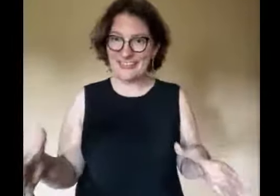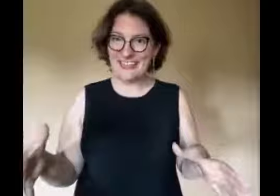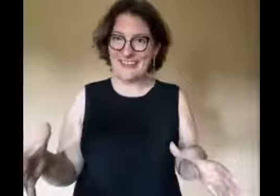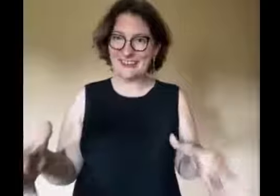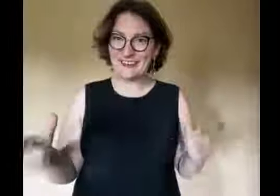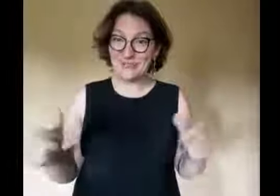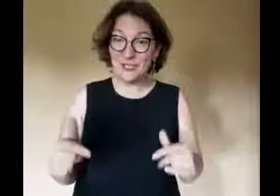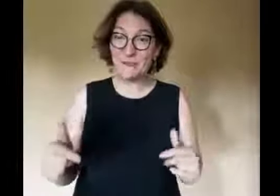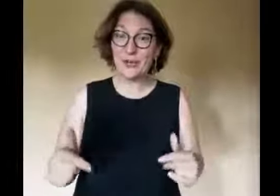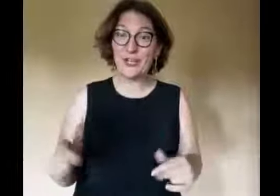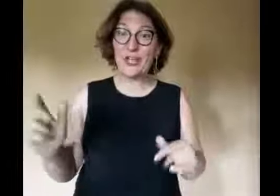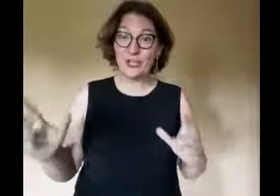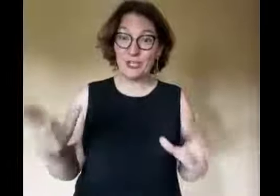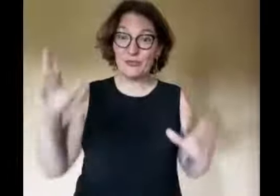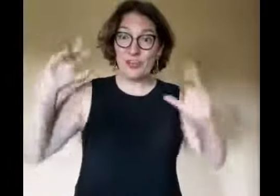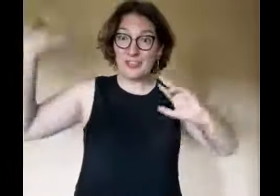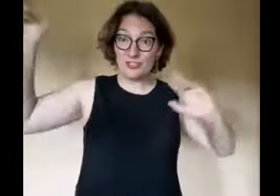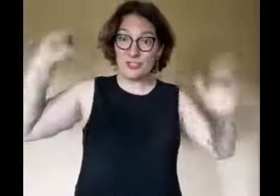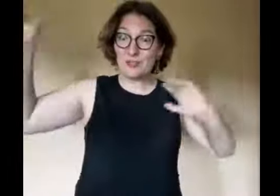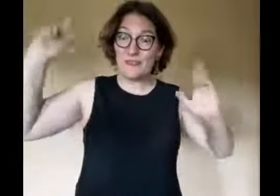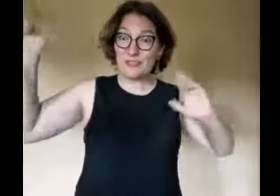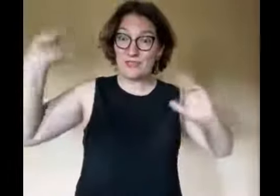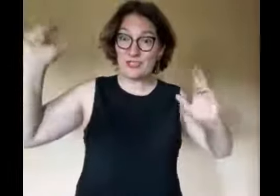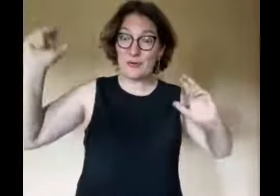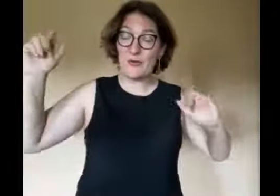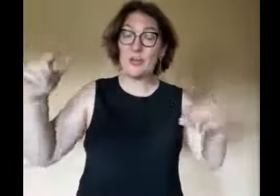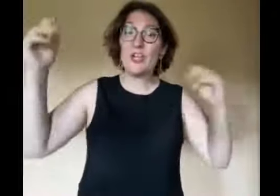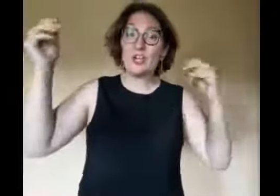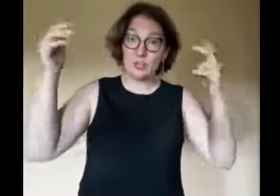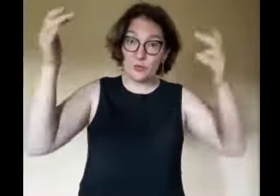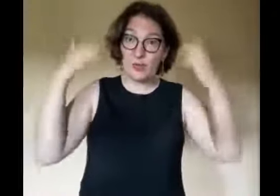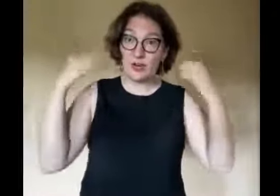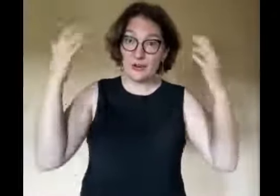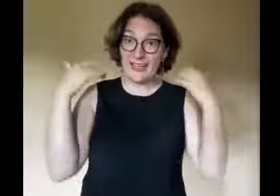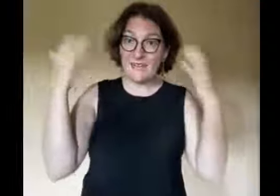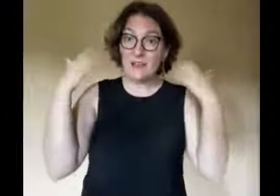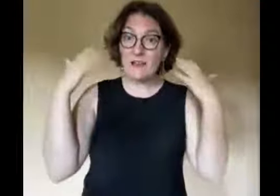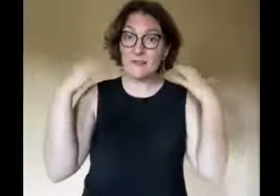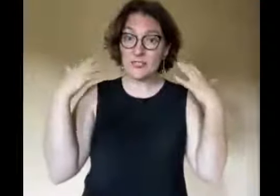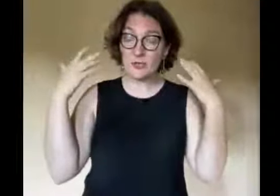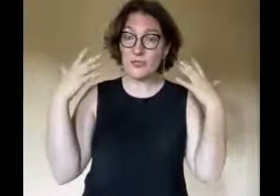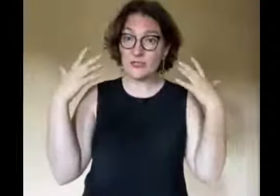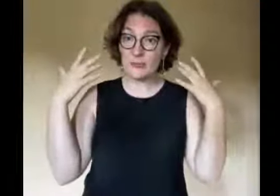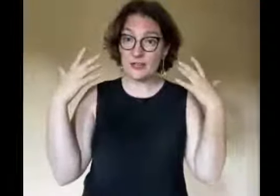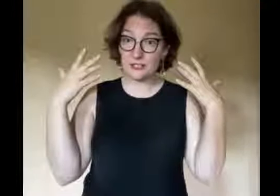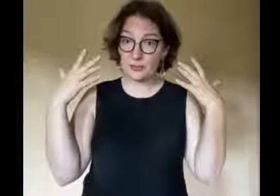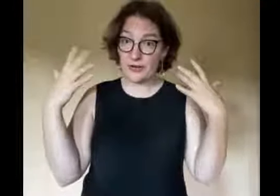shift on the inside, is to physically shift something on the outside. And as we are physically